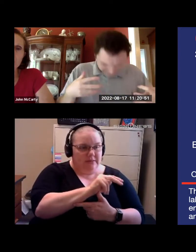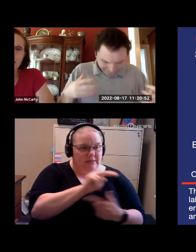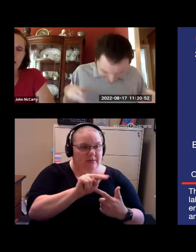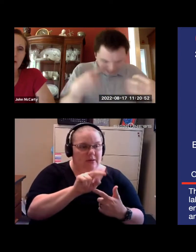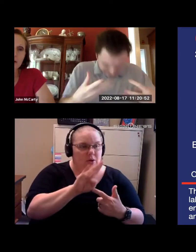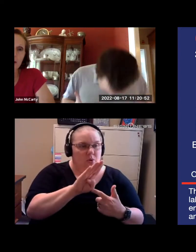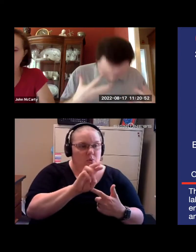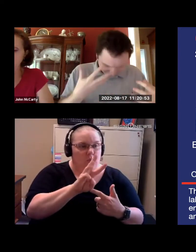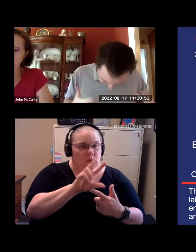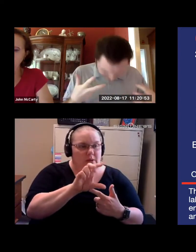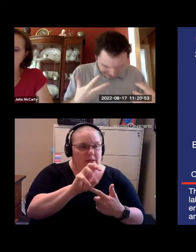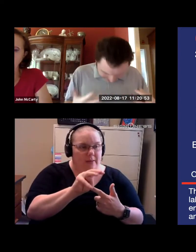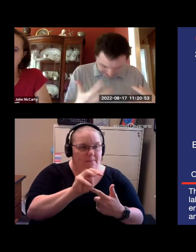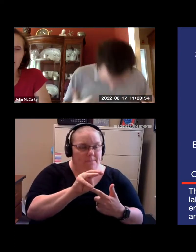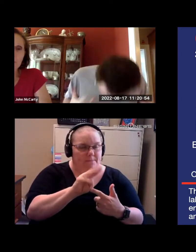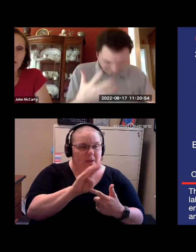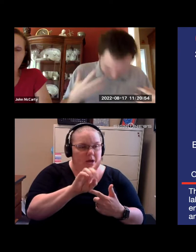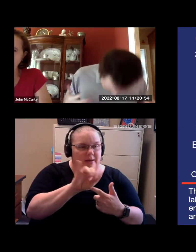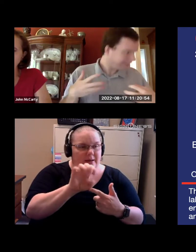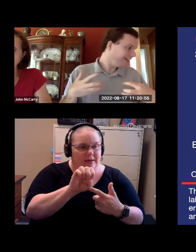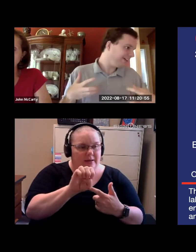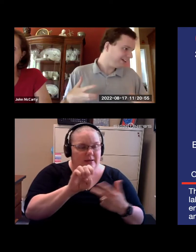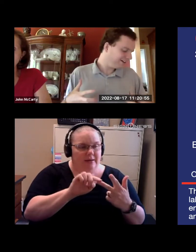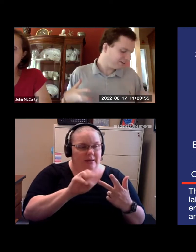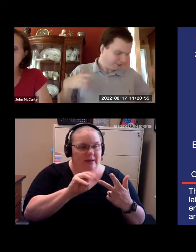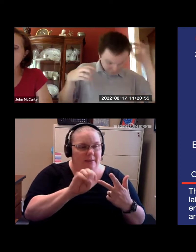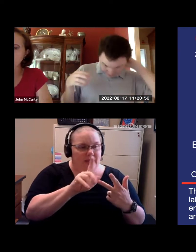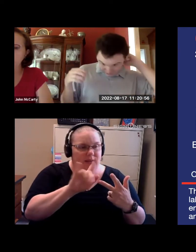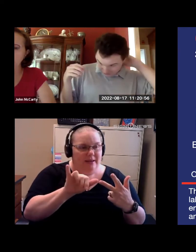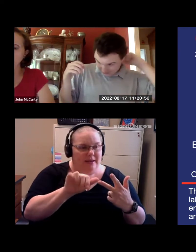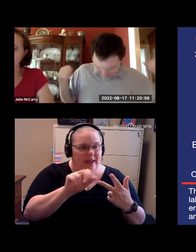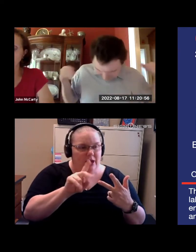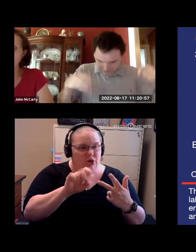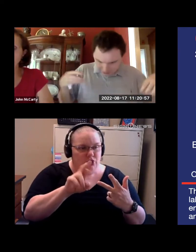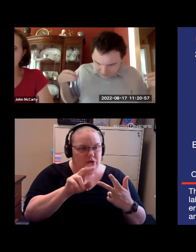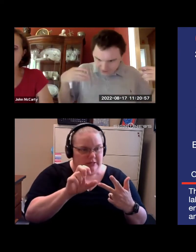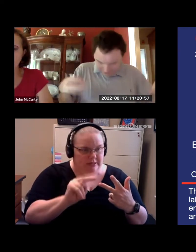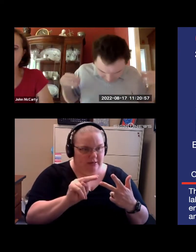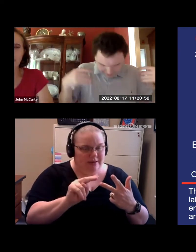Emily Anderson simulator commissioner oversees labor rules in the development